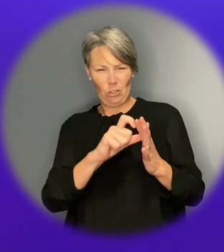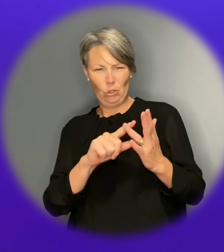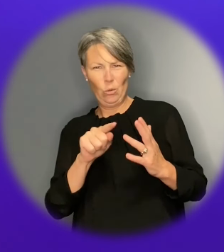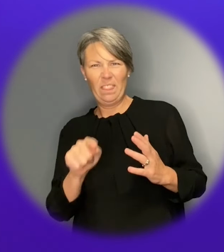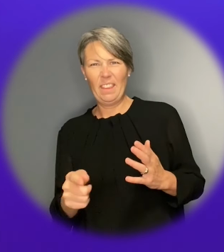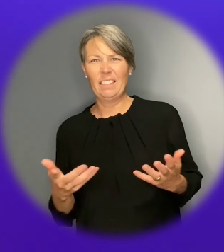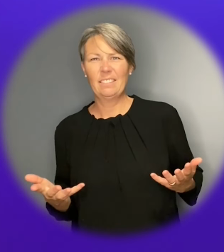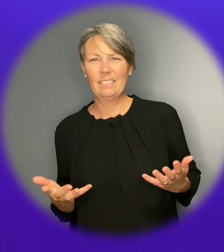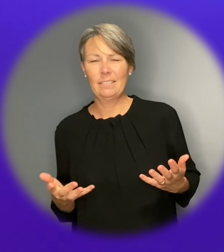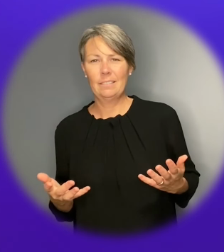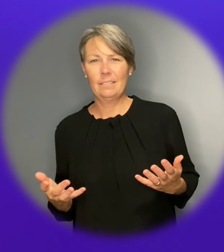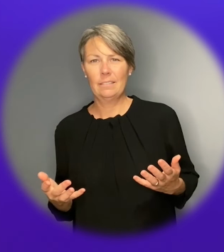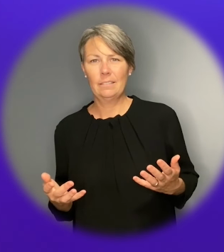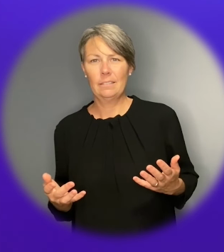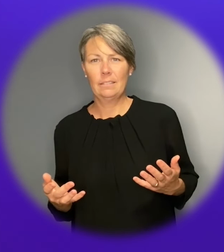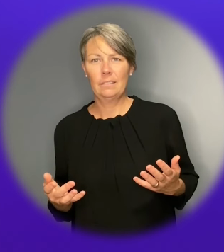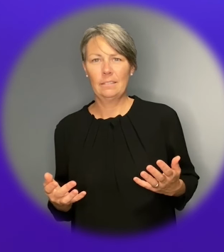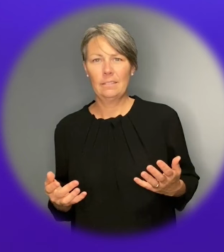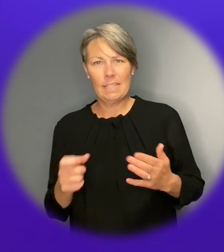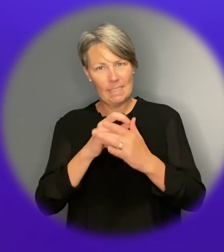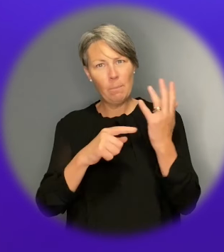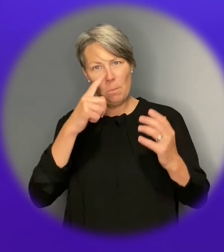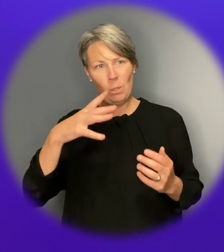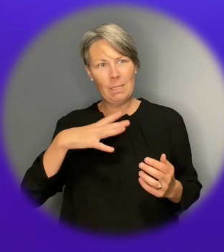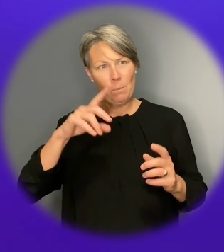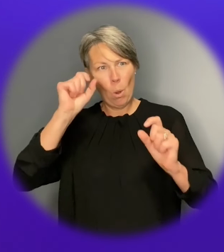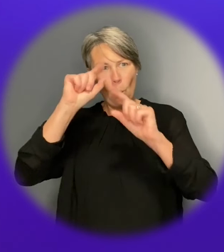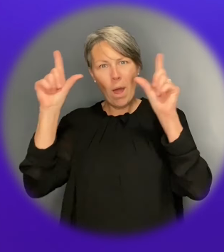to need to be aware of this as well so that they can they can recognize that